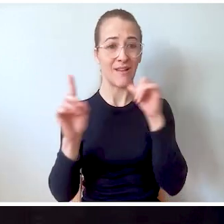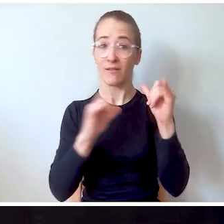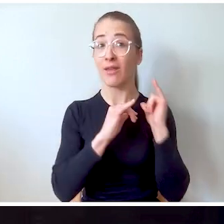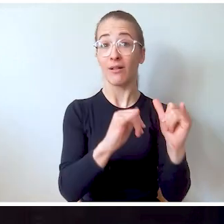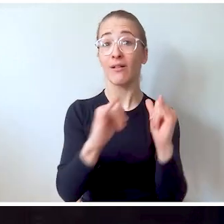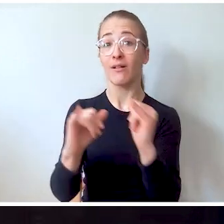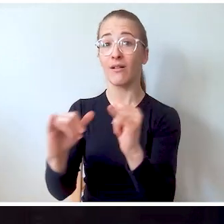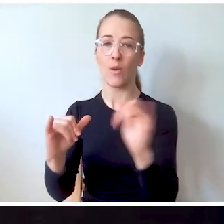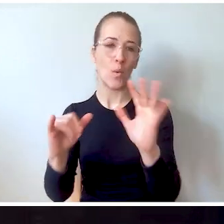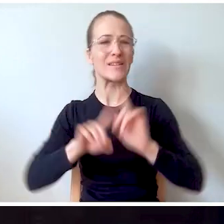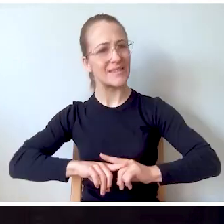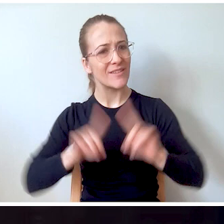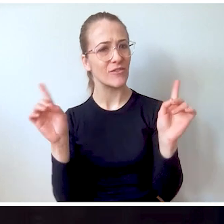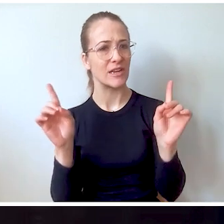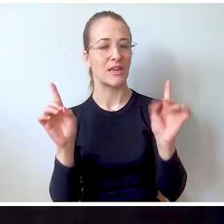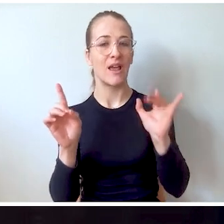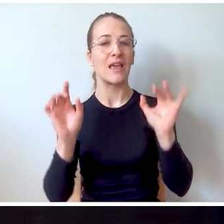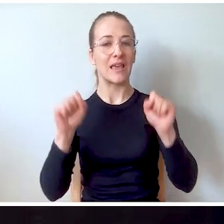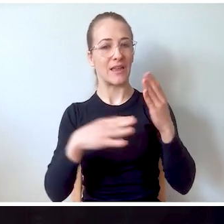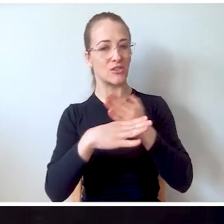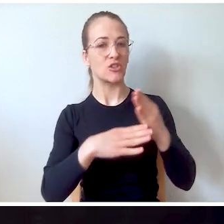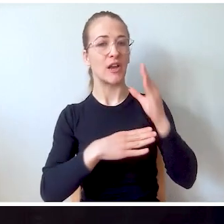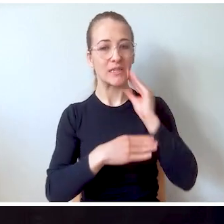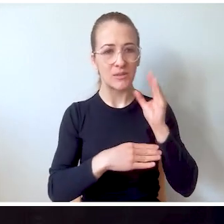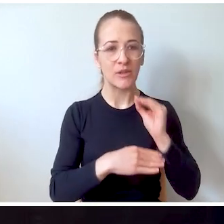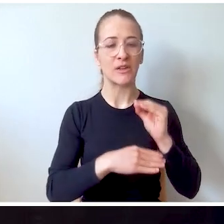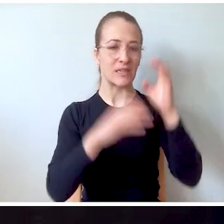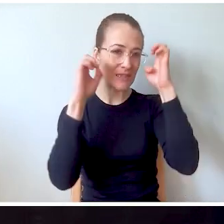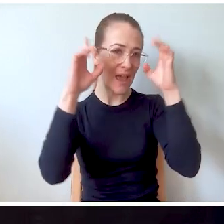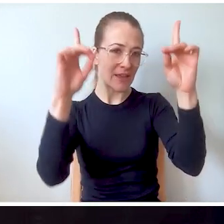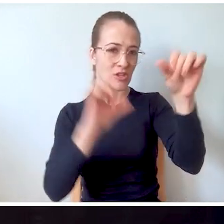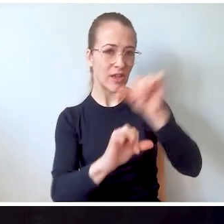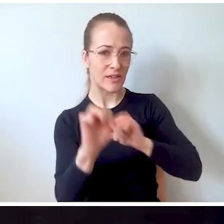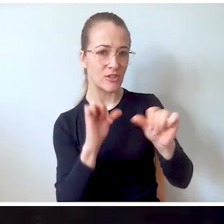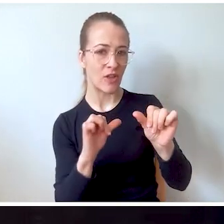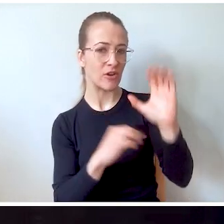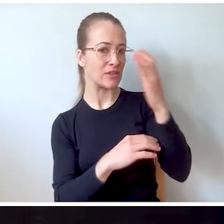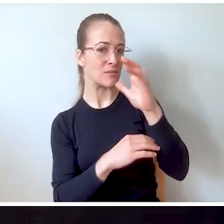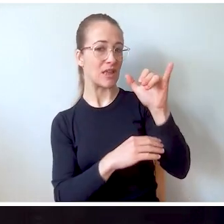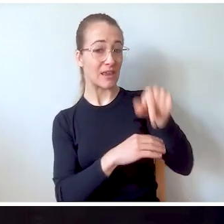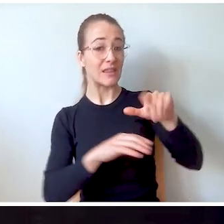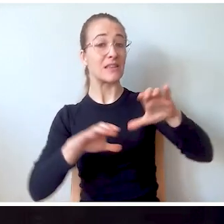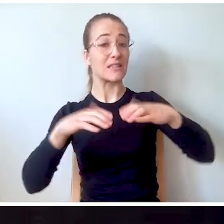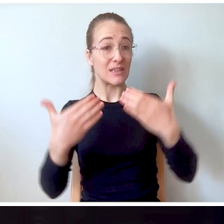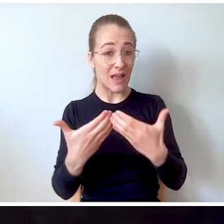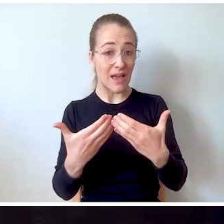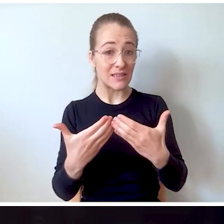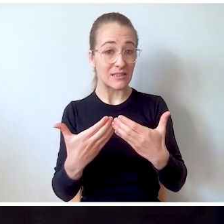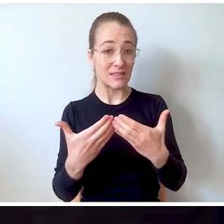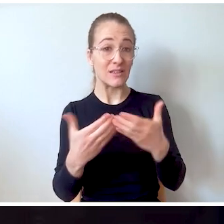gives us the ability to share experiences and educate one another, which... It sounds like this class, in and of itself, was that,